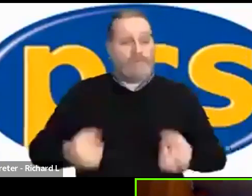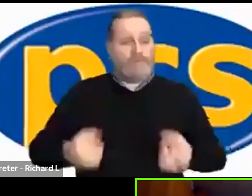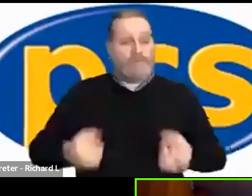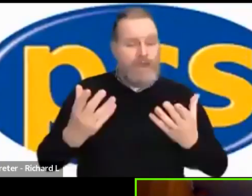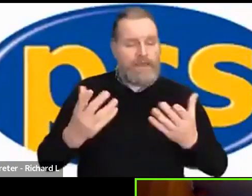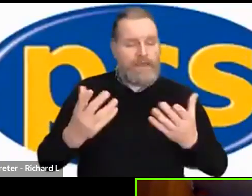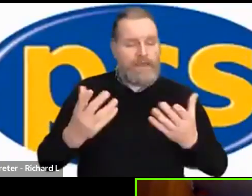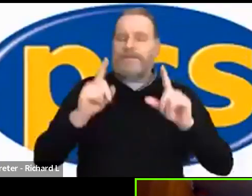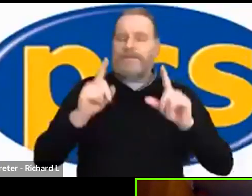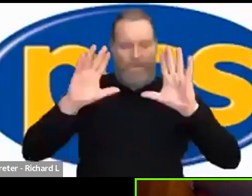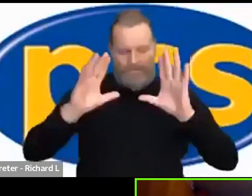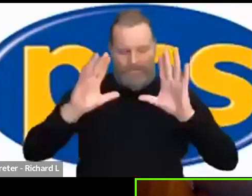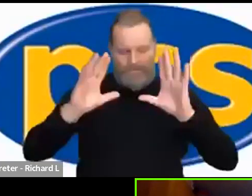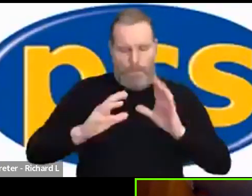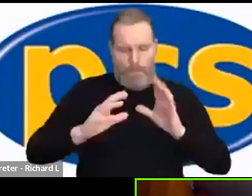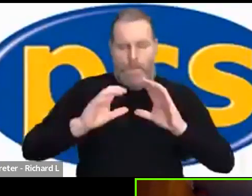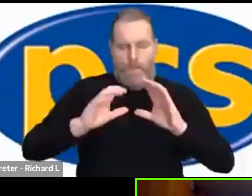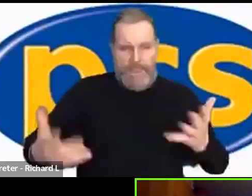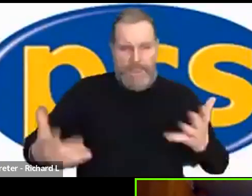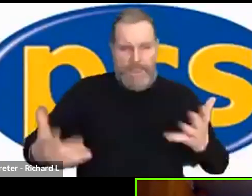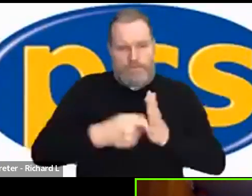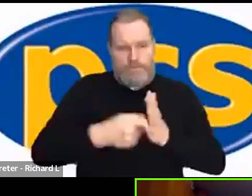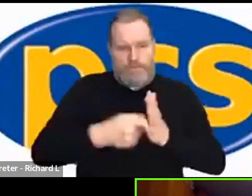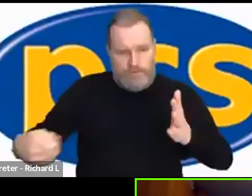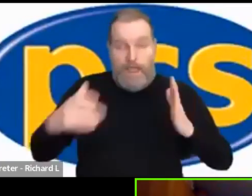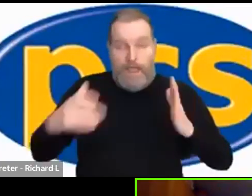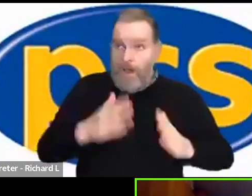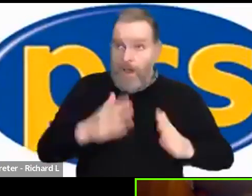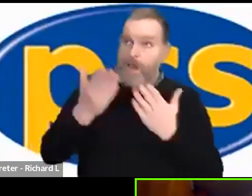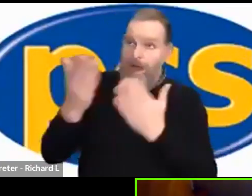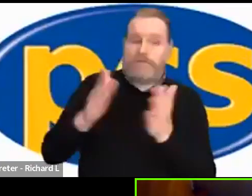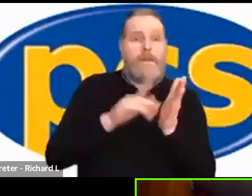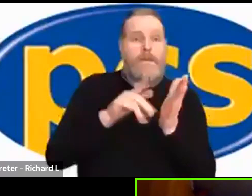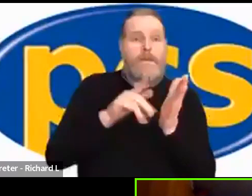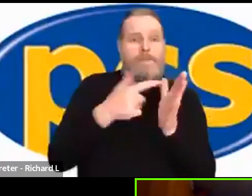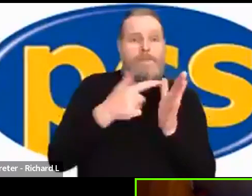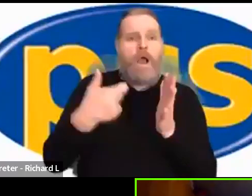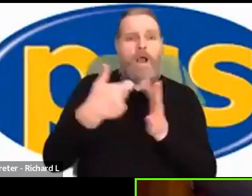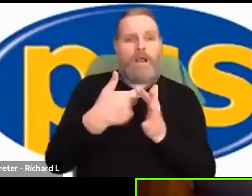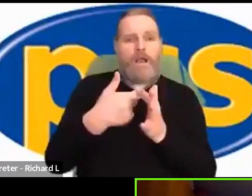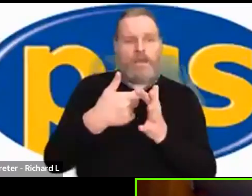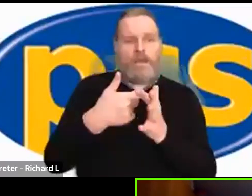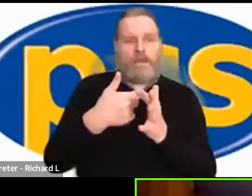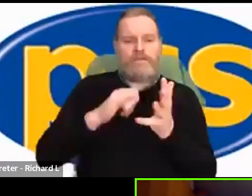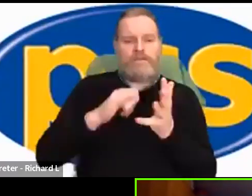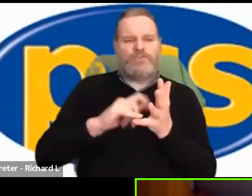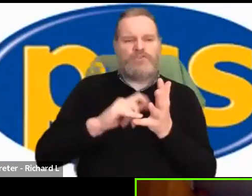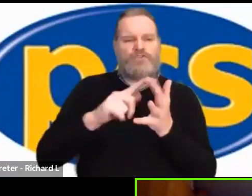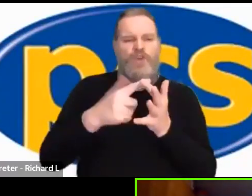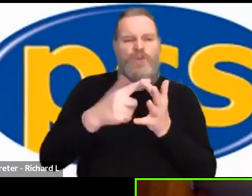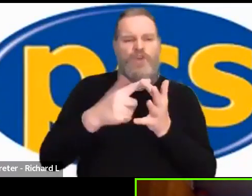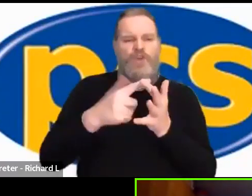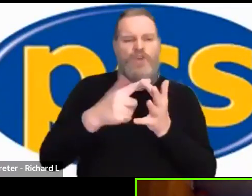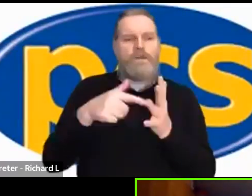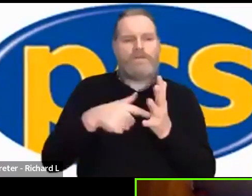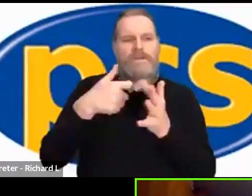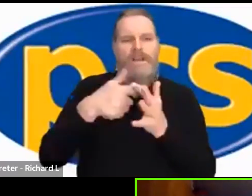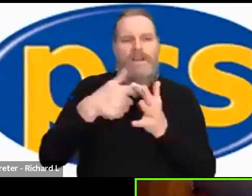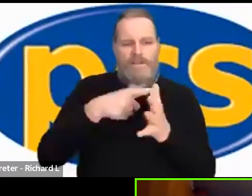had the trade union legislation. It's been introduced so as of e had the had the dance trade union legislation. It's been introduced. So, as I say, without you, I do. I'm gonna hand over to our gonna hand over to our general secretary. Not so